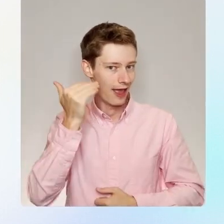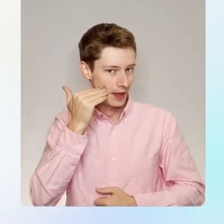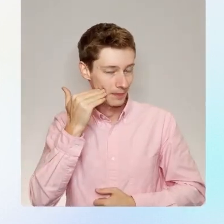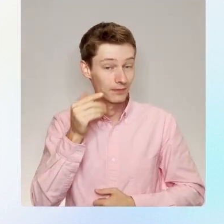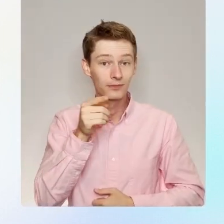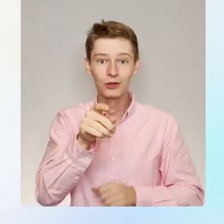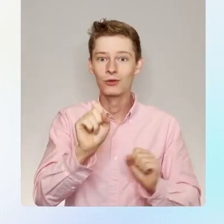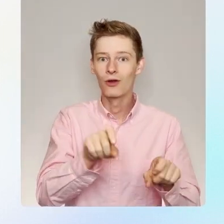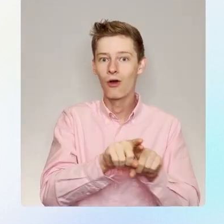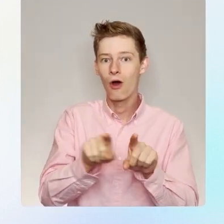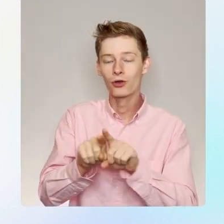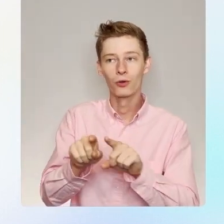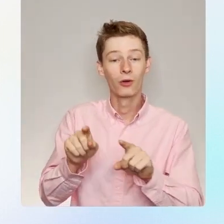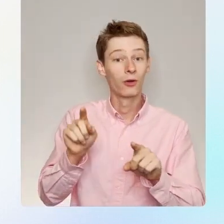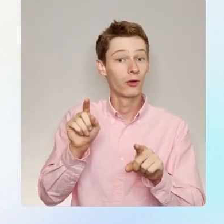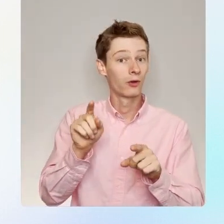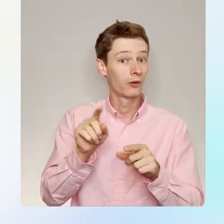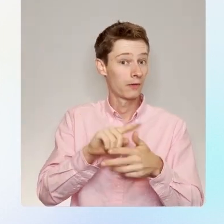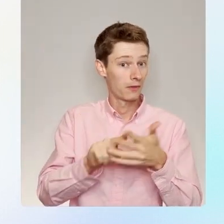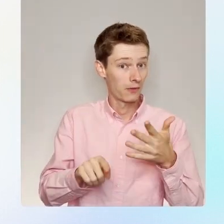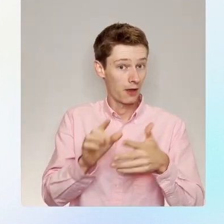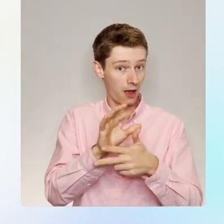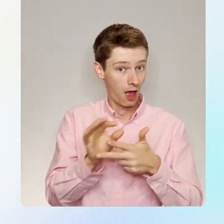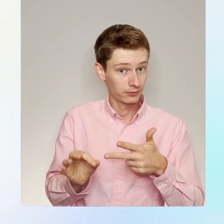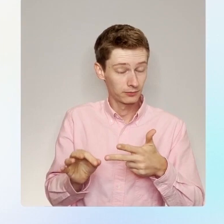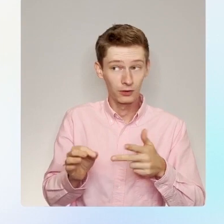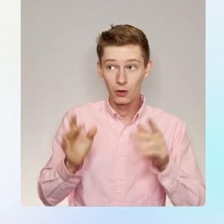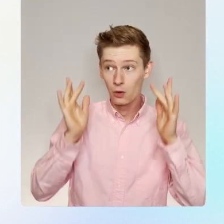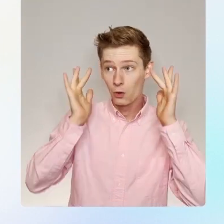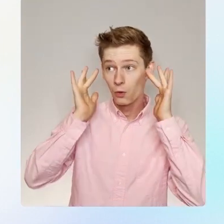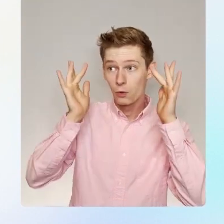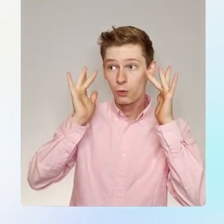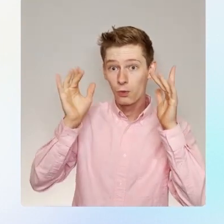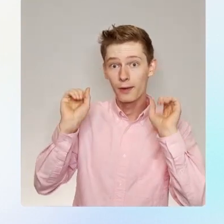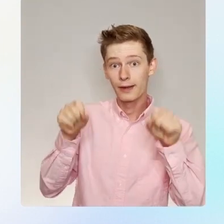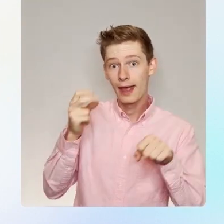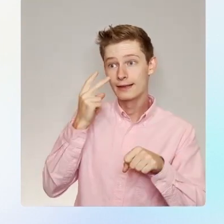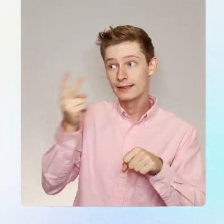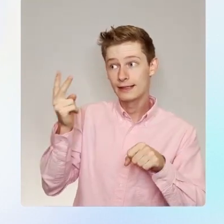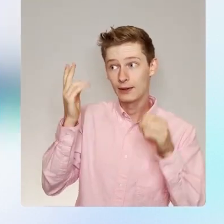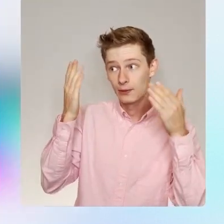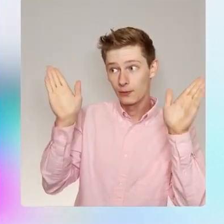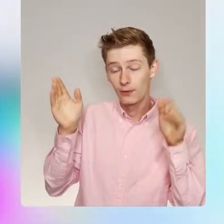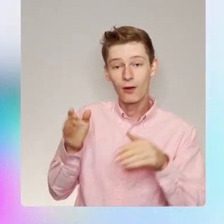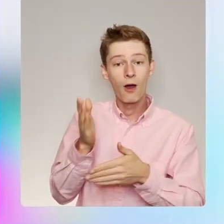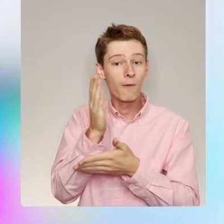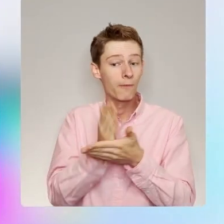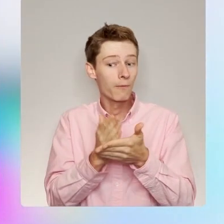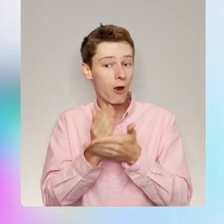of immersiveness with the open periphery design, or choose to use the included partial light blockers,